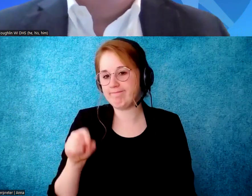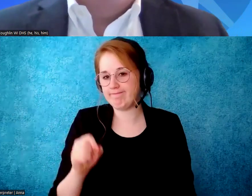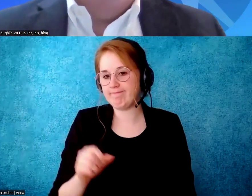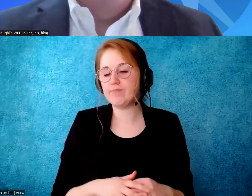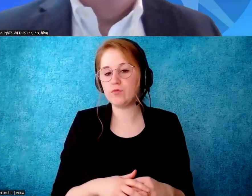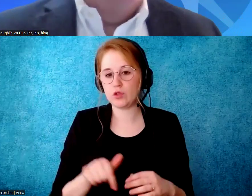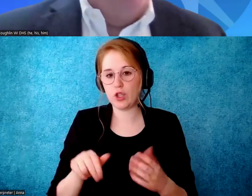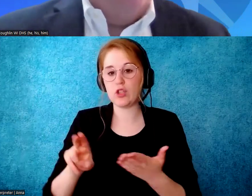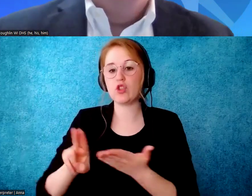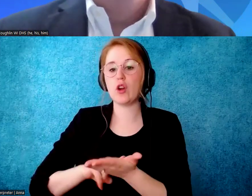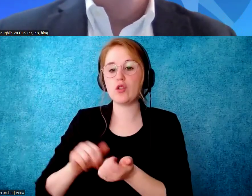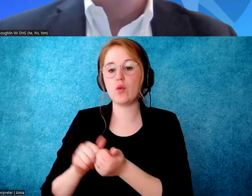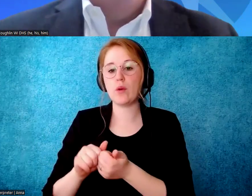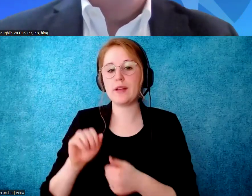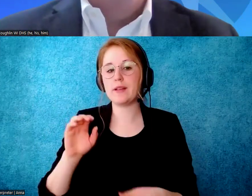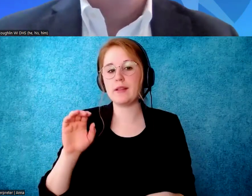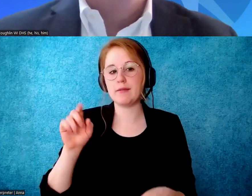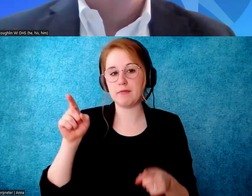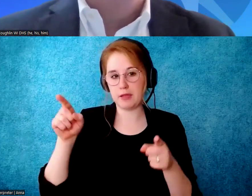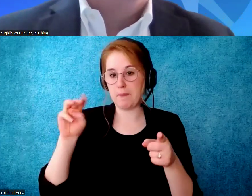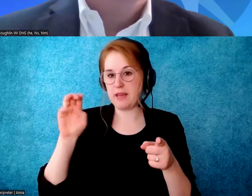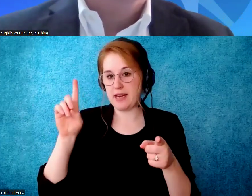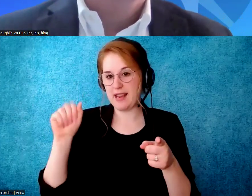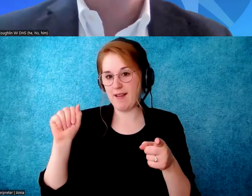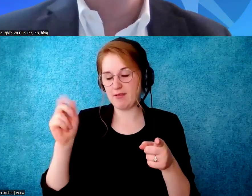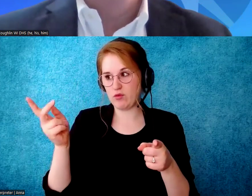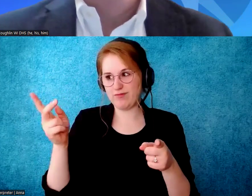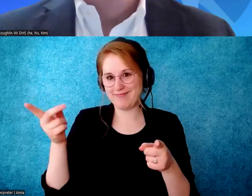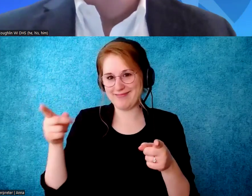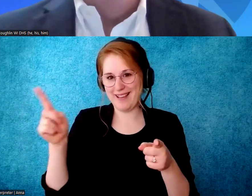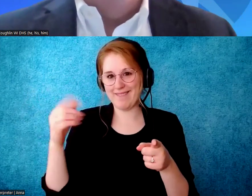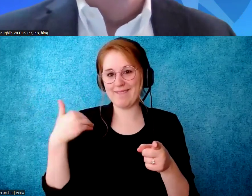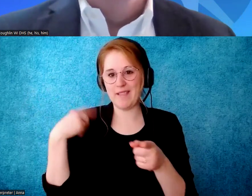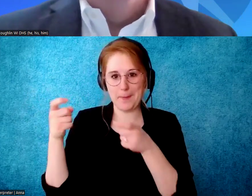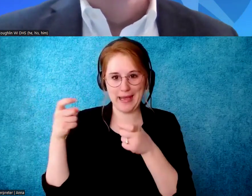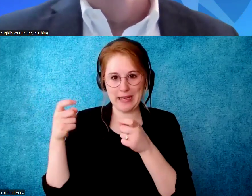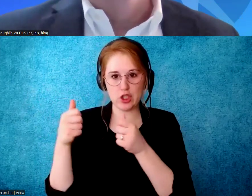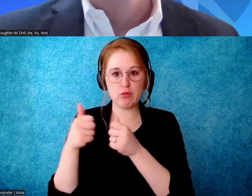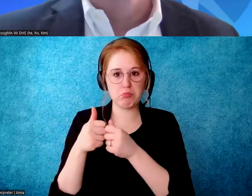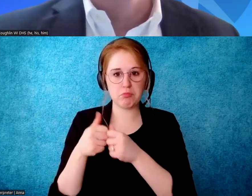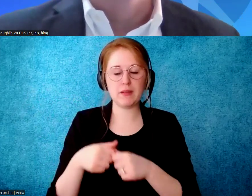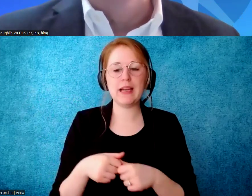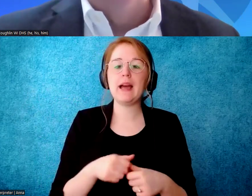So we through our contract with Pigorsch Media, who helps manage that for us. And then University of Wisconsin Green Bay,